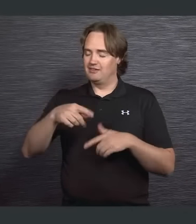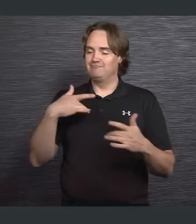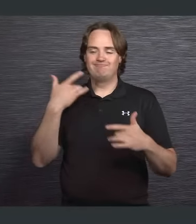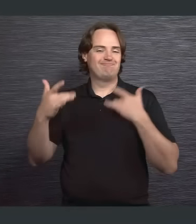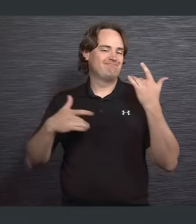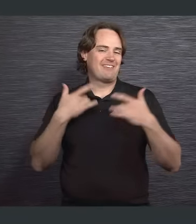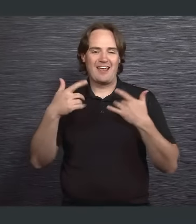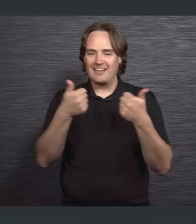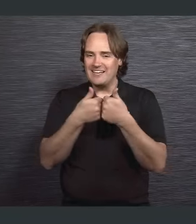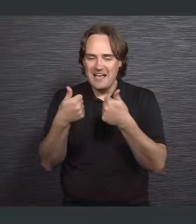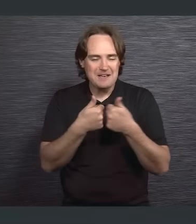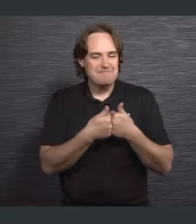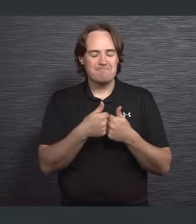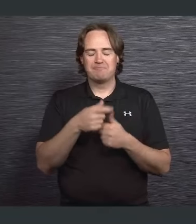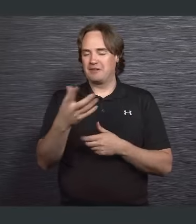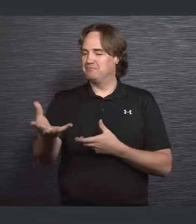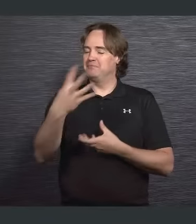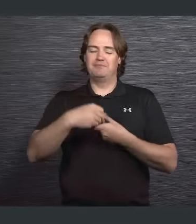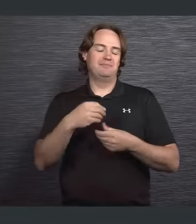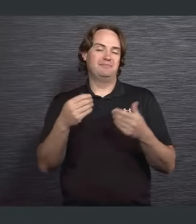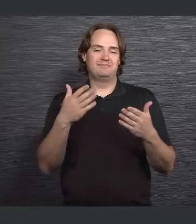time to be part of the PlayStation community. Thank you.